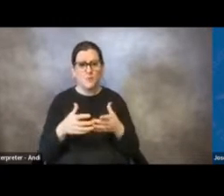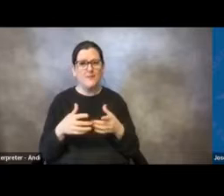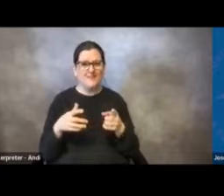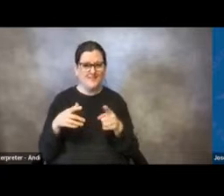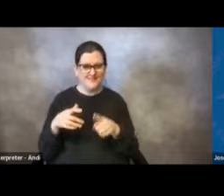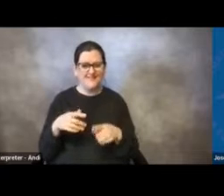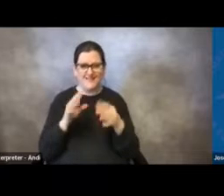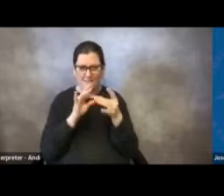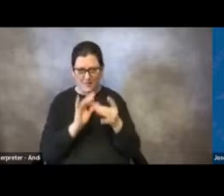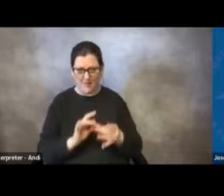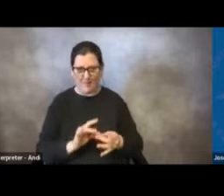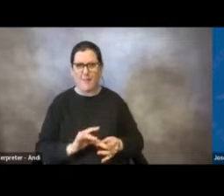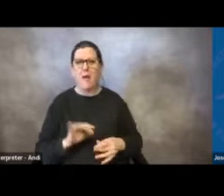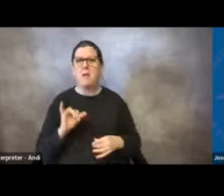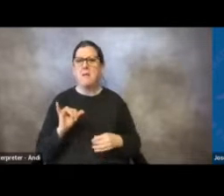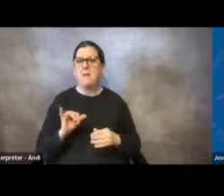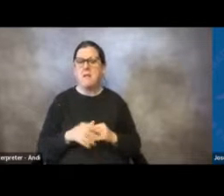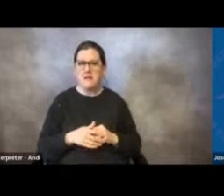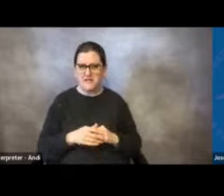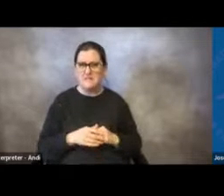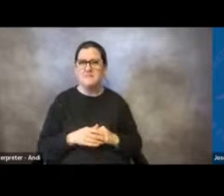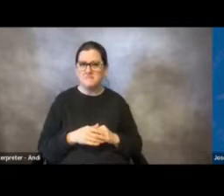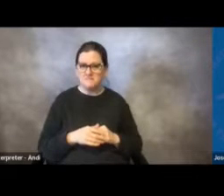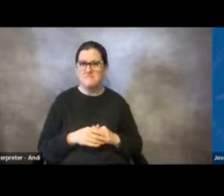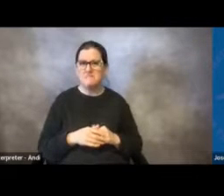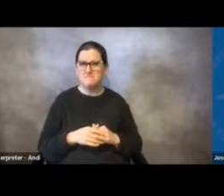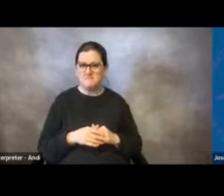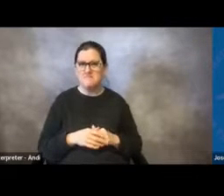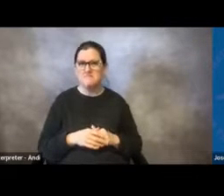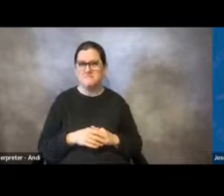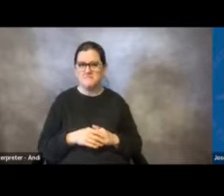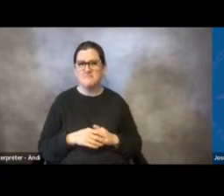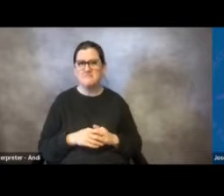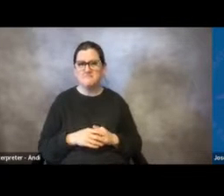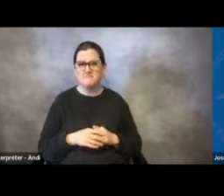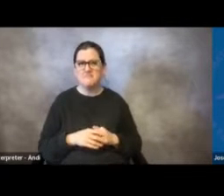all good. Feel free to drop those in. So what I'd like us